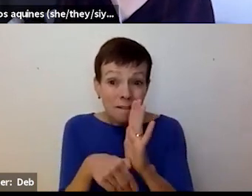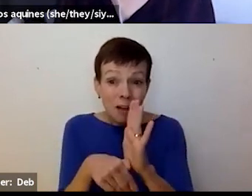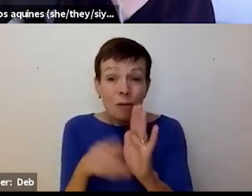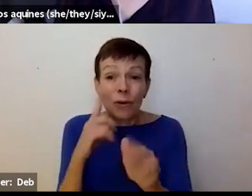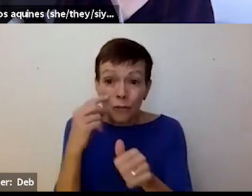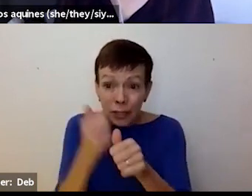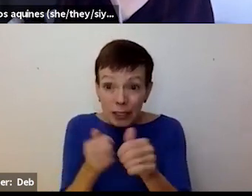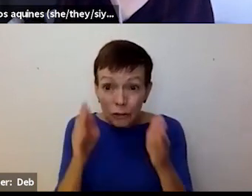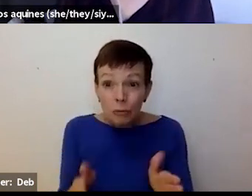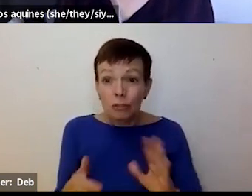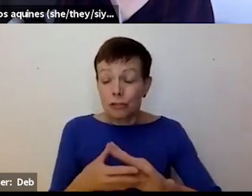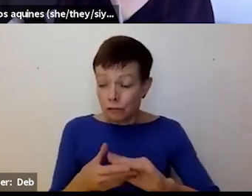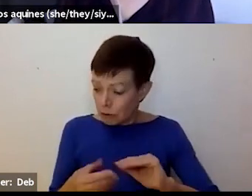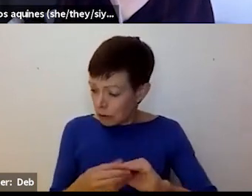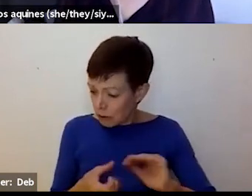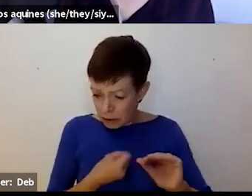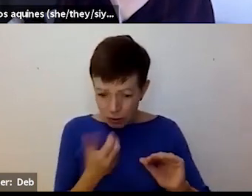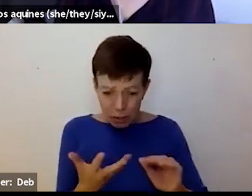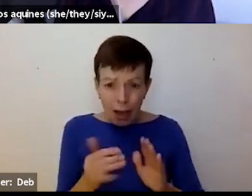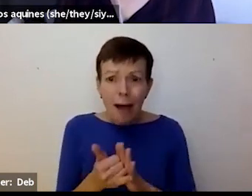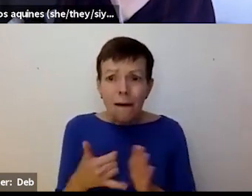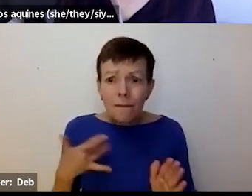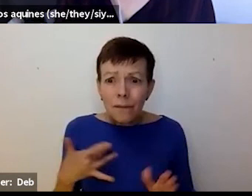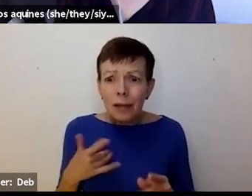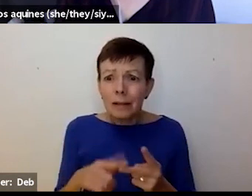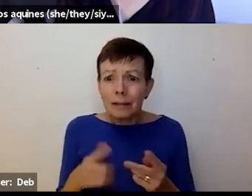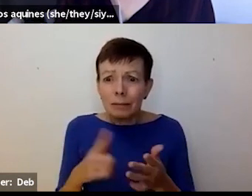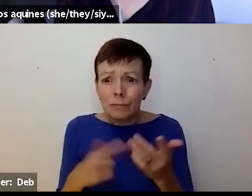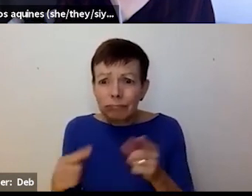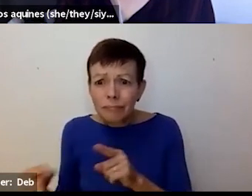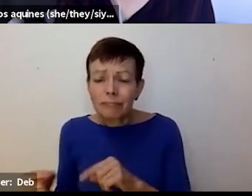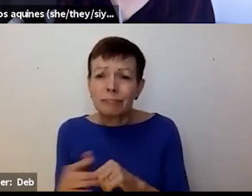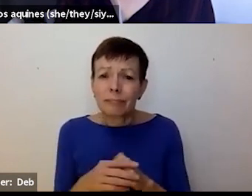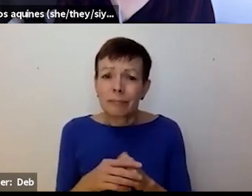see where they're at. And, you know, we are all doing so much in our communities. I'm so honoured